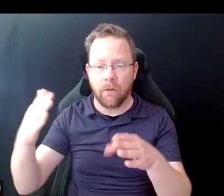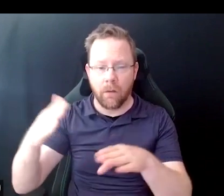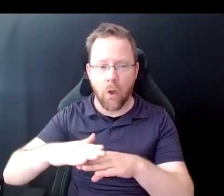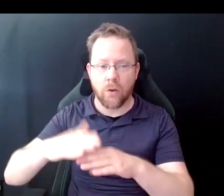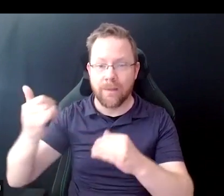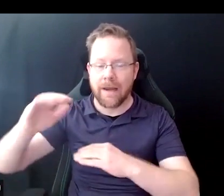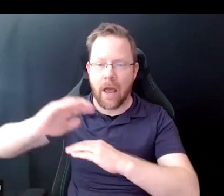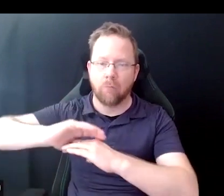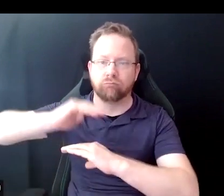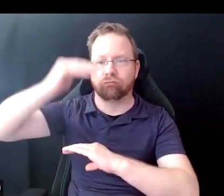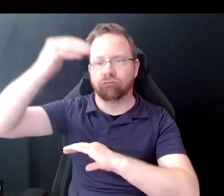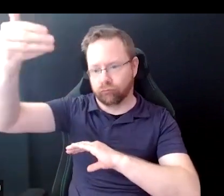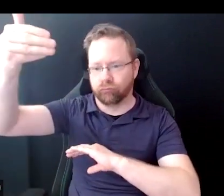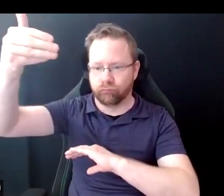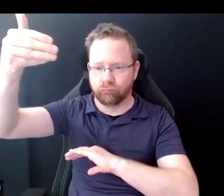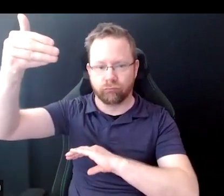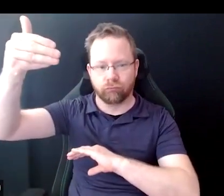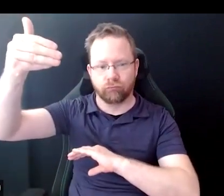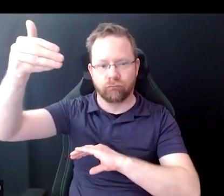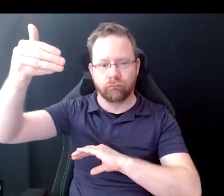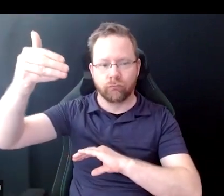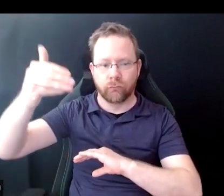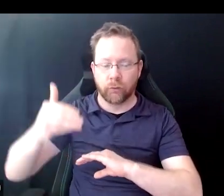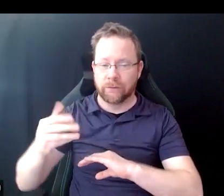wide open, and a great big,